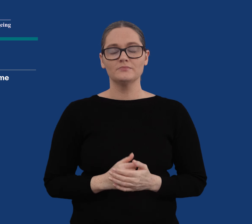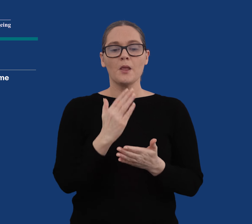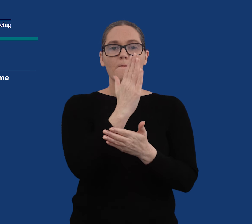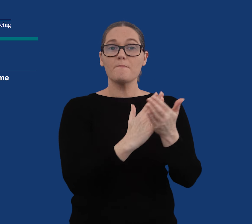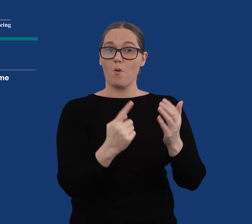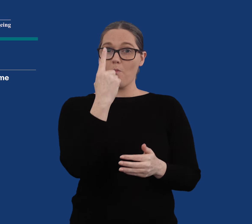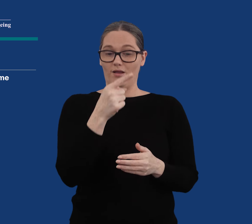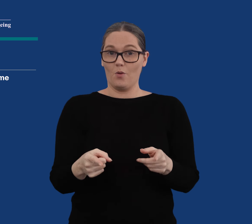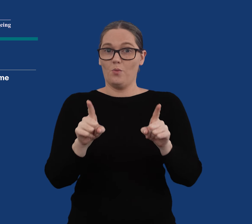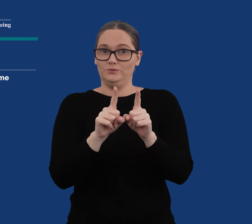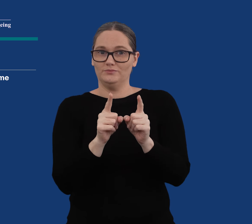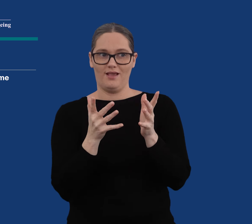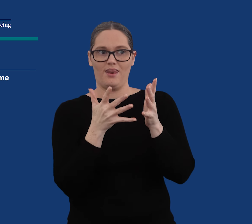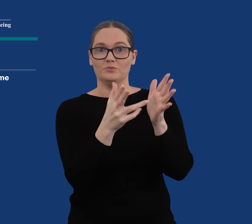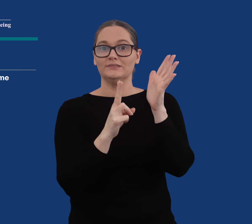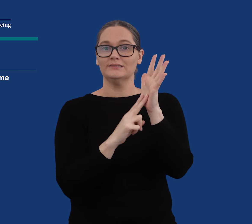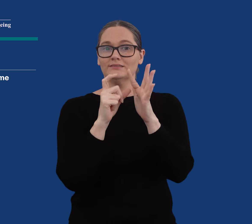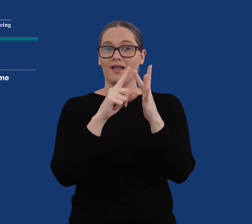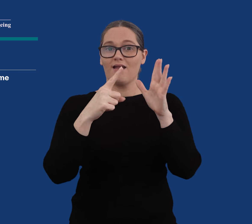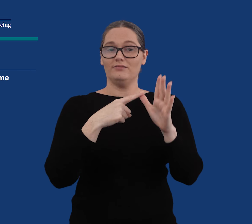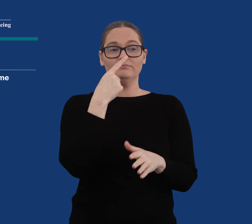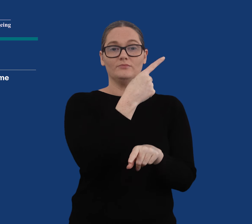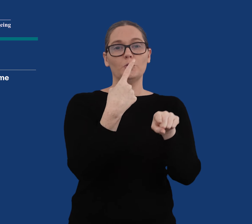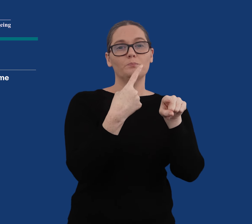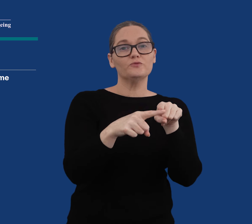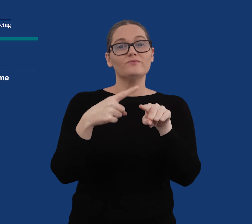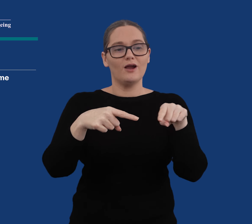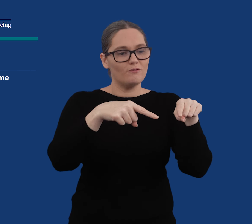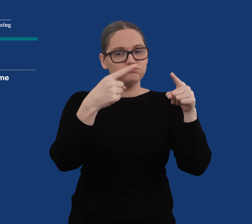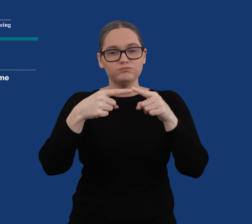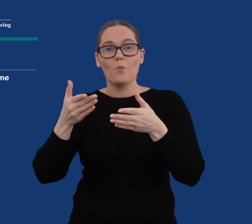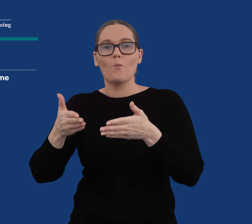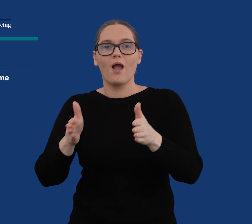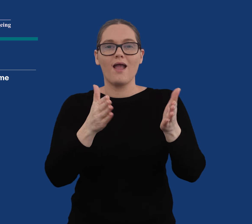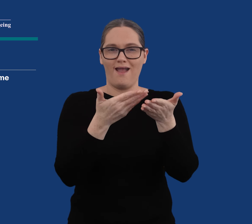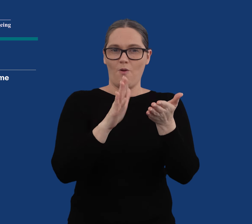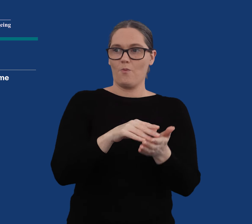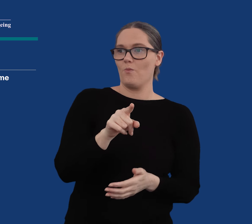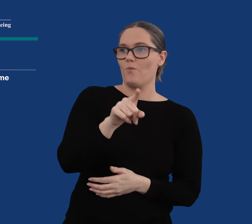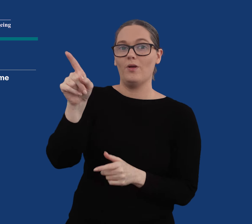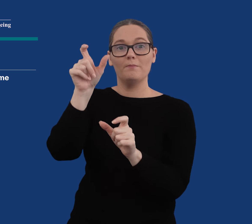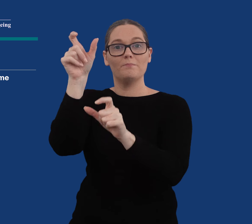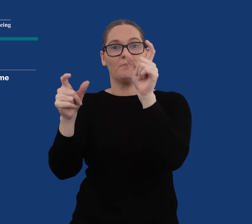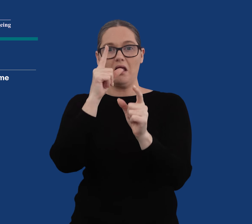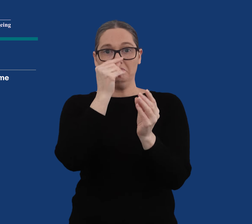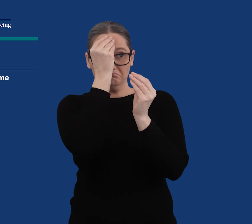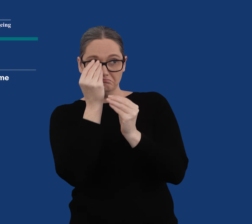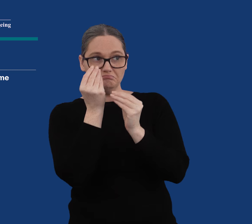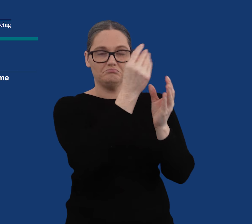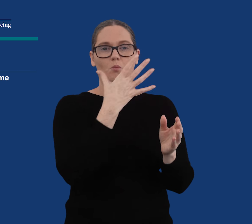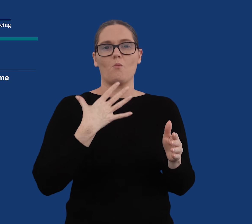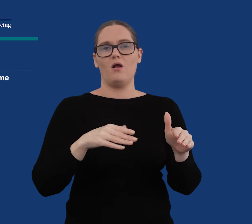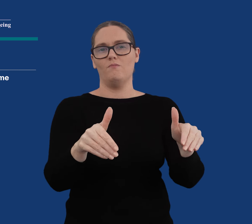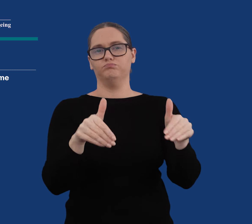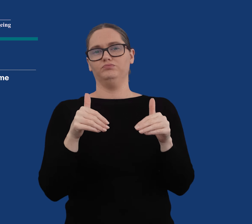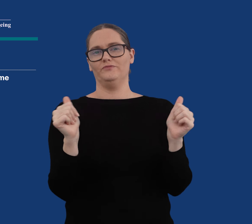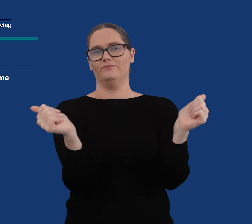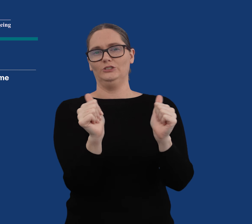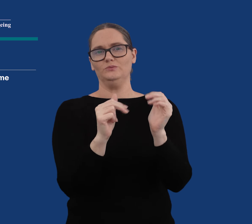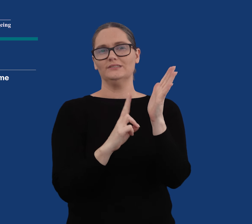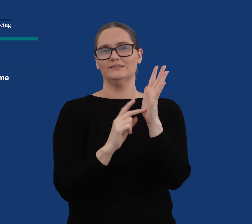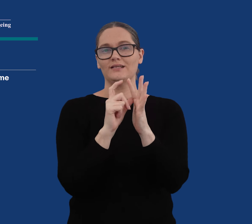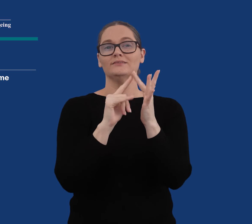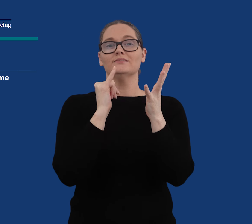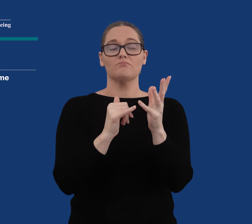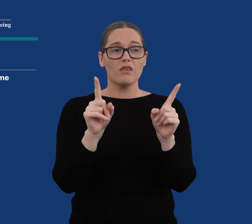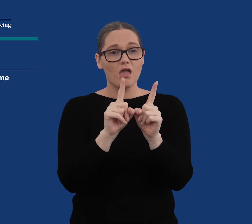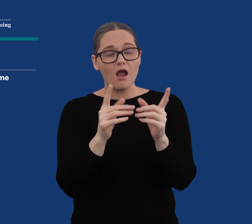Part 1 also allows the NDIA to approve other notification methods for participants requesting to leave the NDIS –